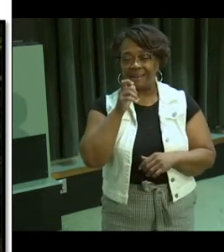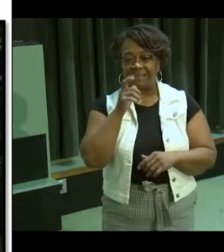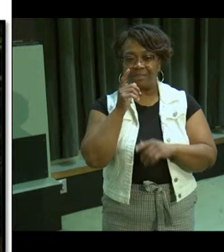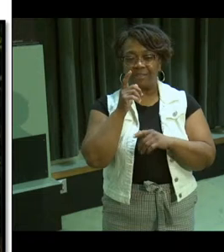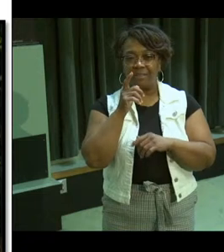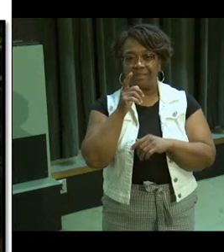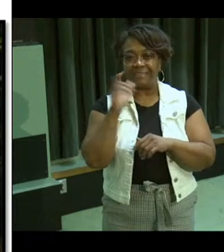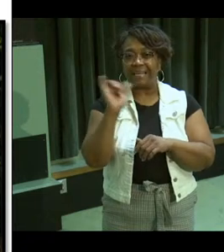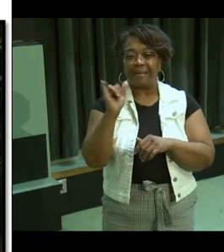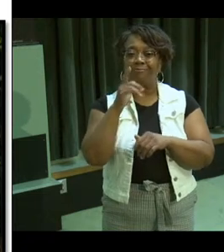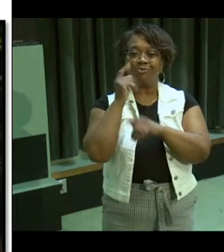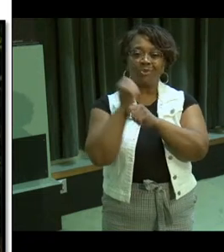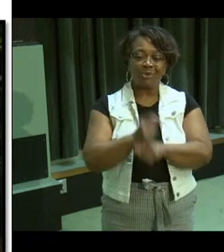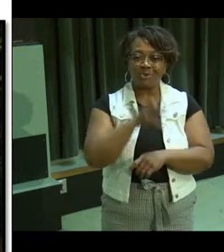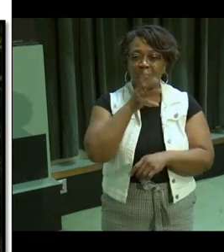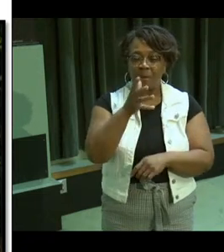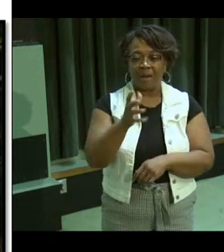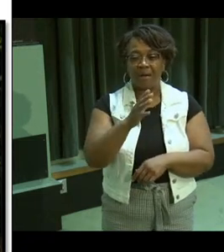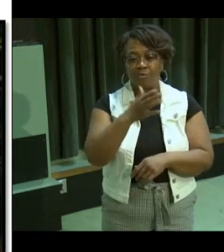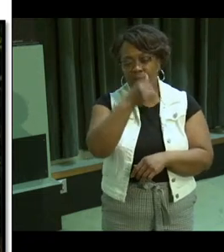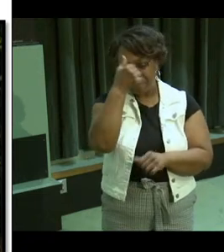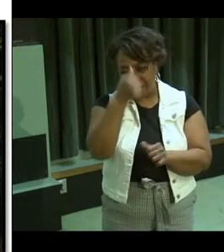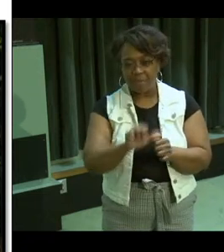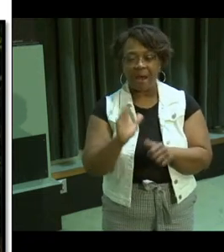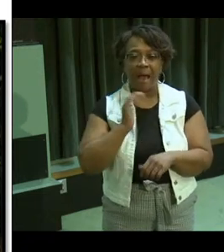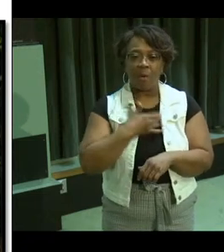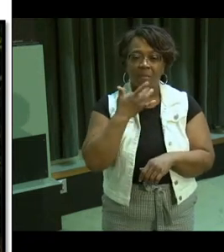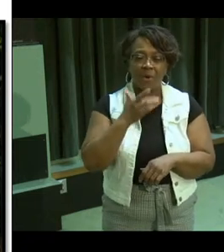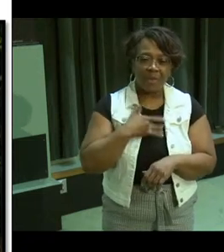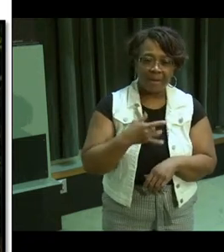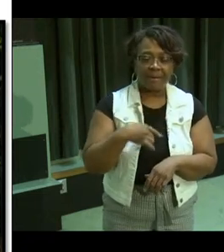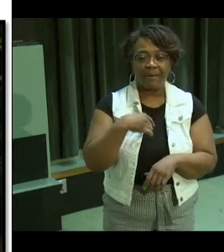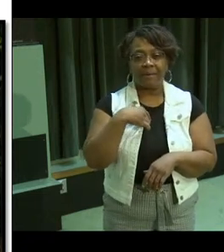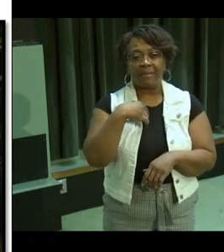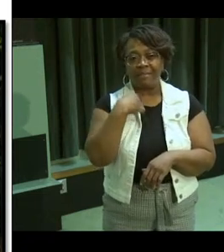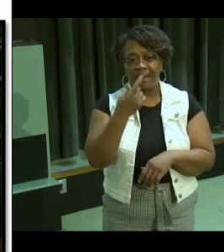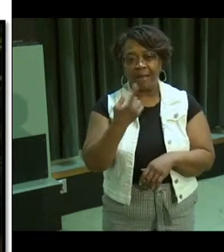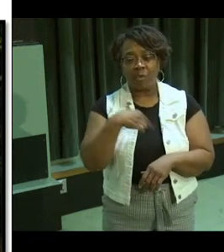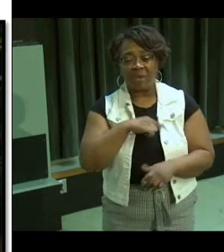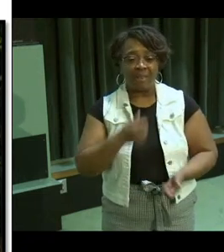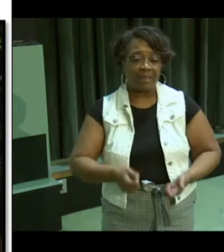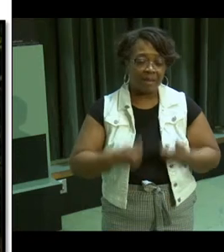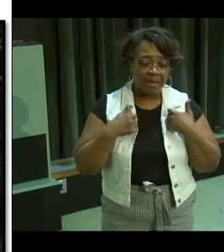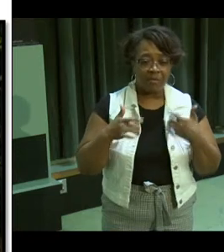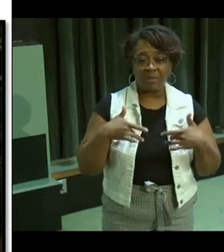forgot any of our birthdays. She